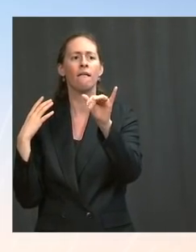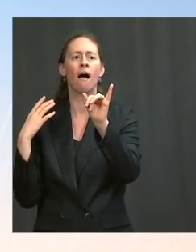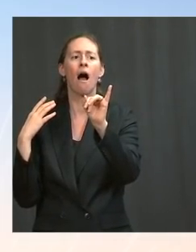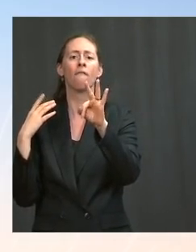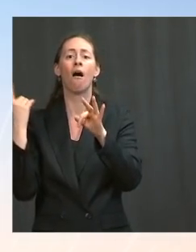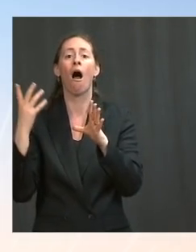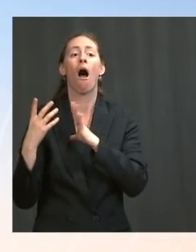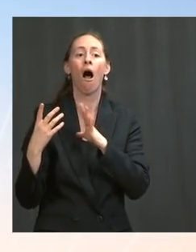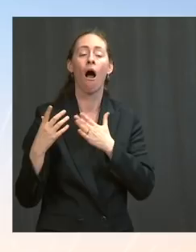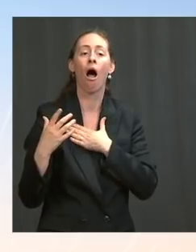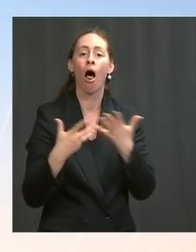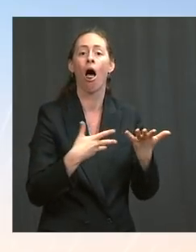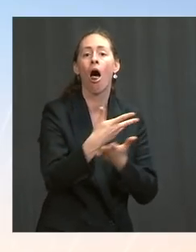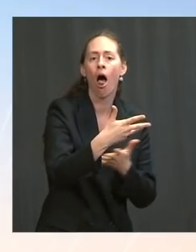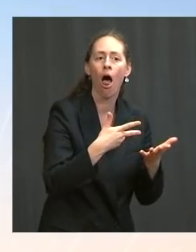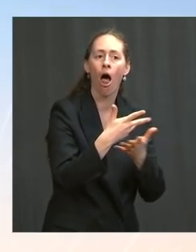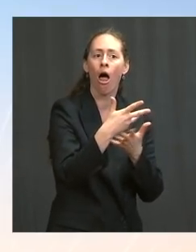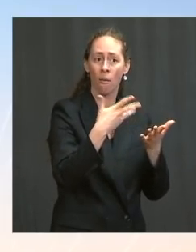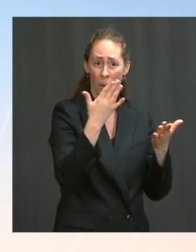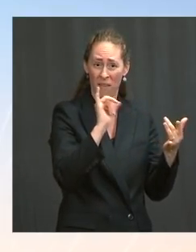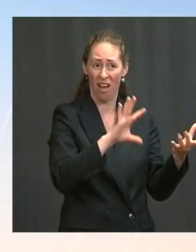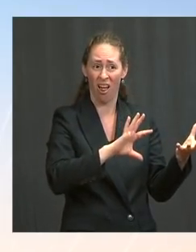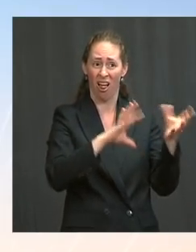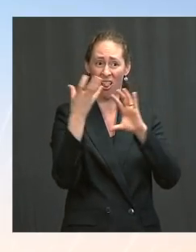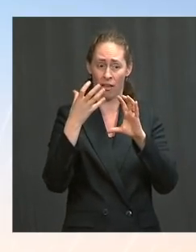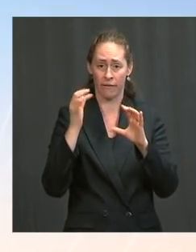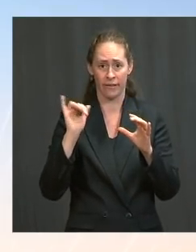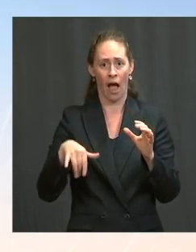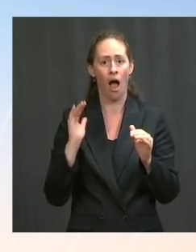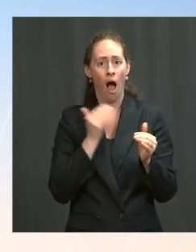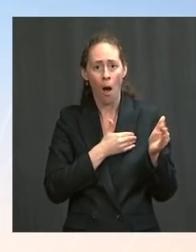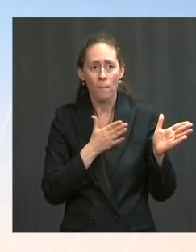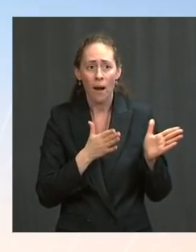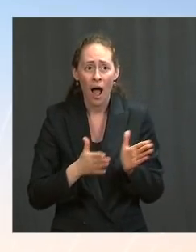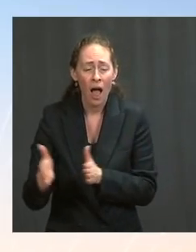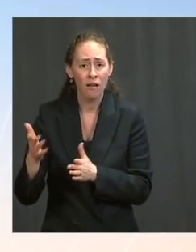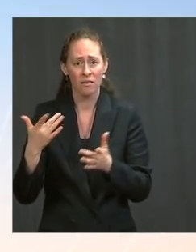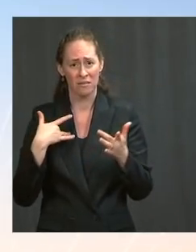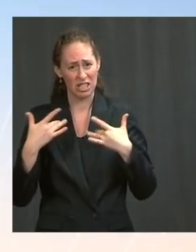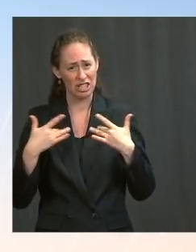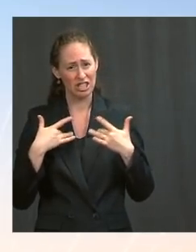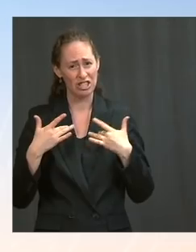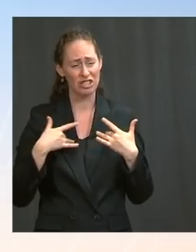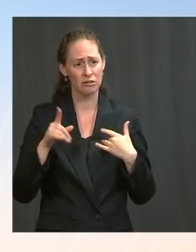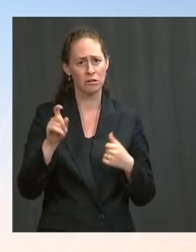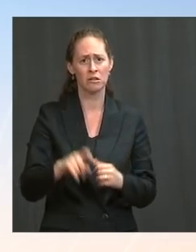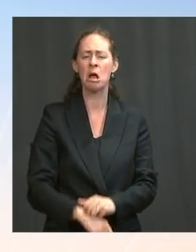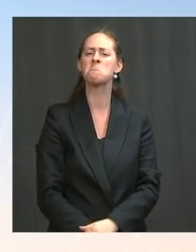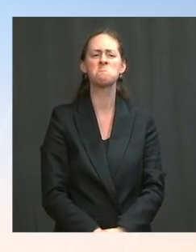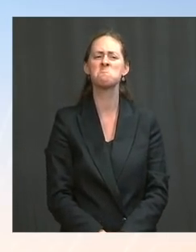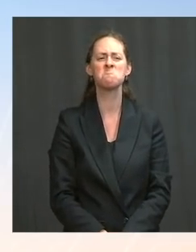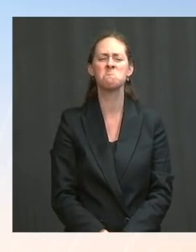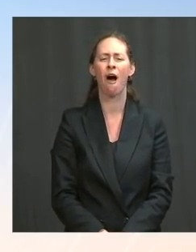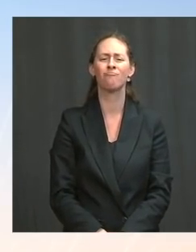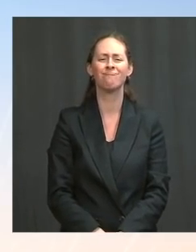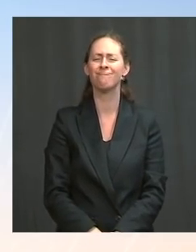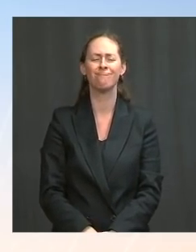Is that a concern from you and from the rest of the members of the White House? Ms. Psaki: No. Go ahead. The Press: Yeah, I just wanted to follow on